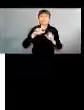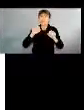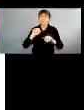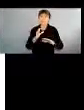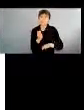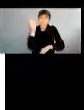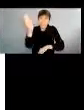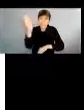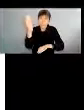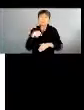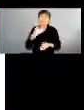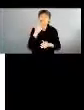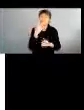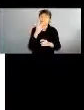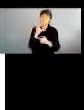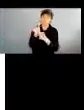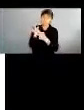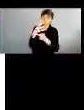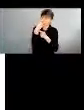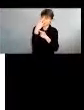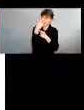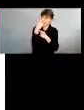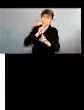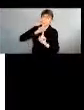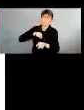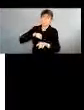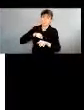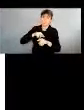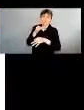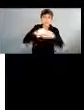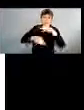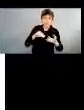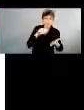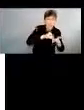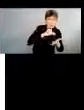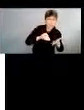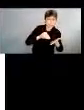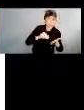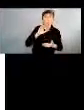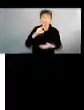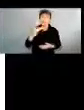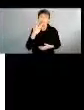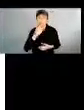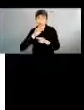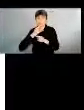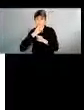or video recording of yourself or our staff can help record your responses using an online